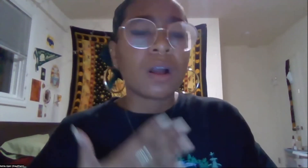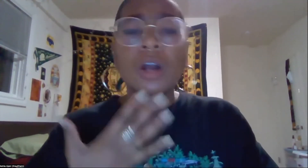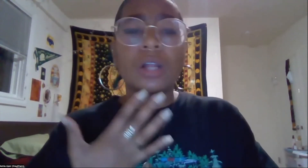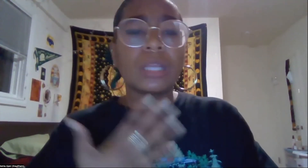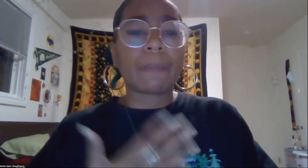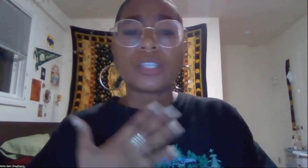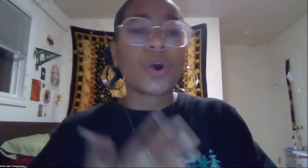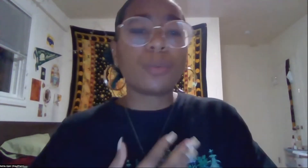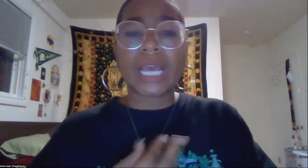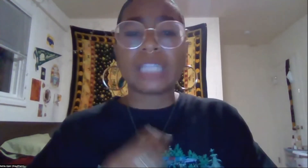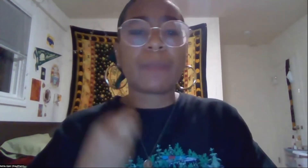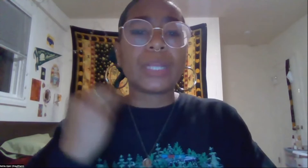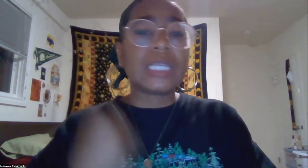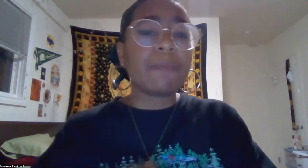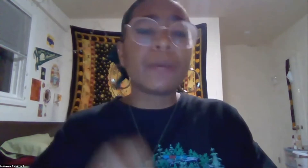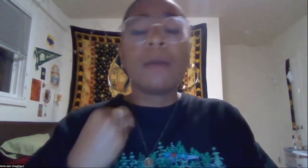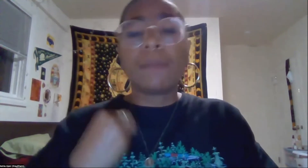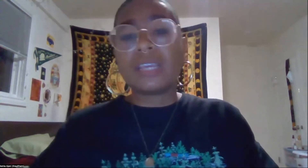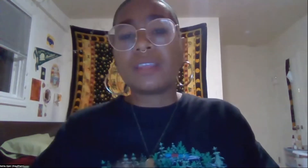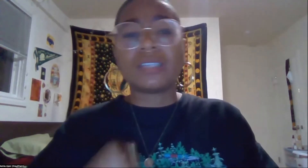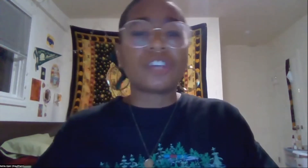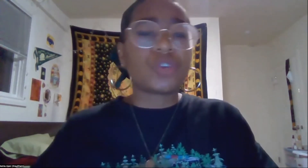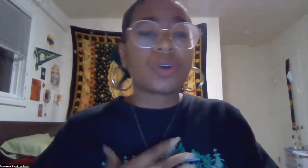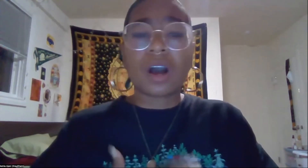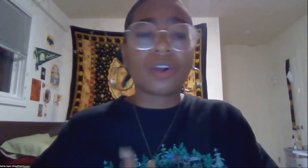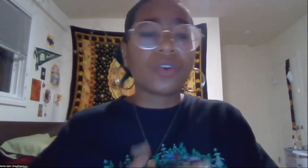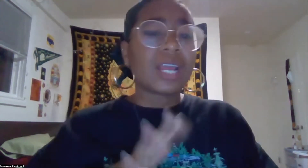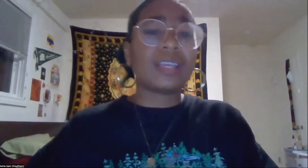Calling back to homelands buried deep beneath the industrial concrete And